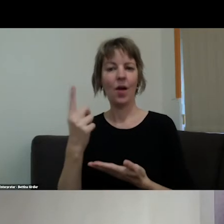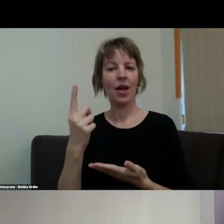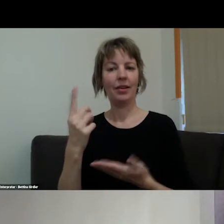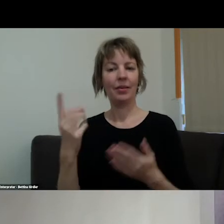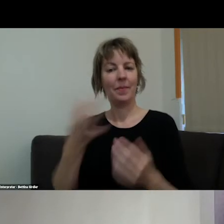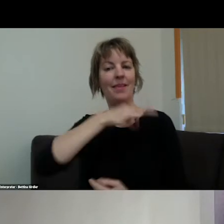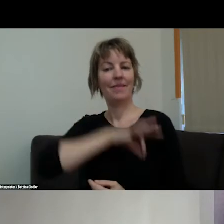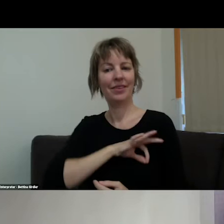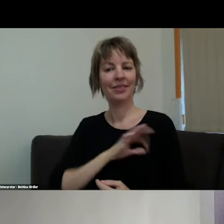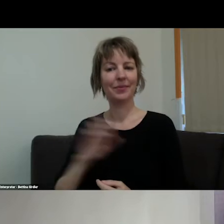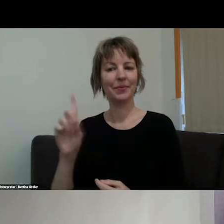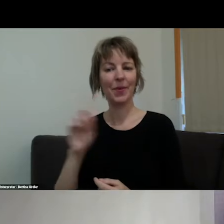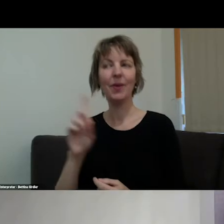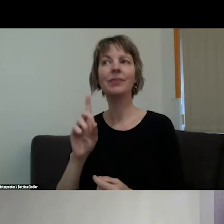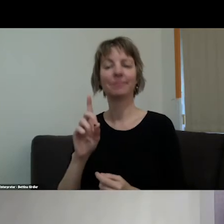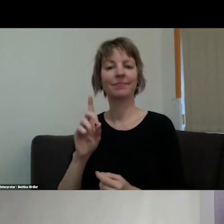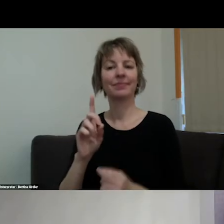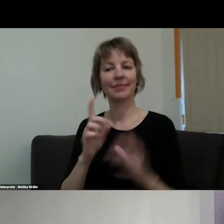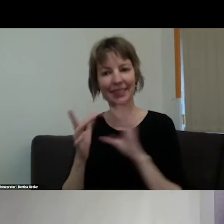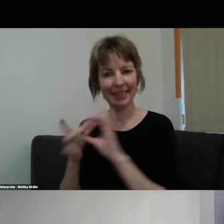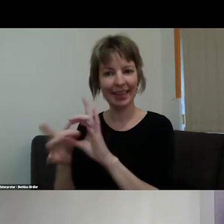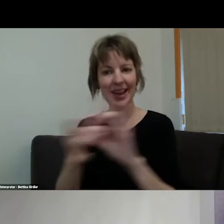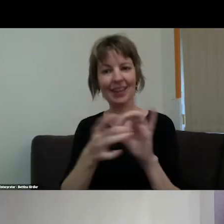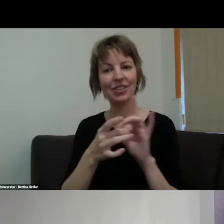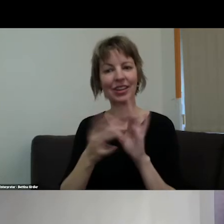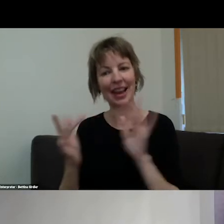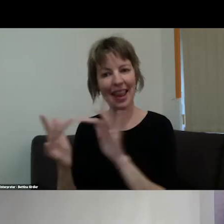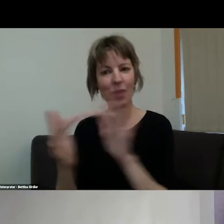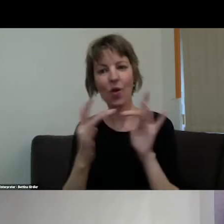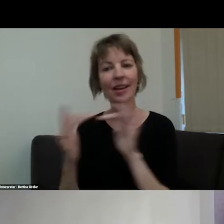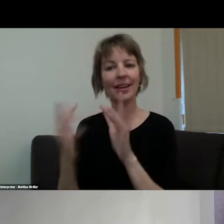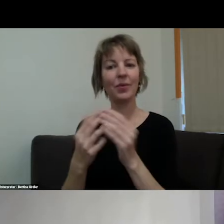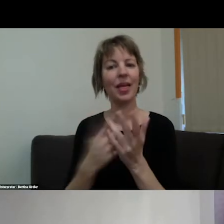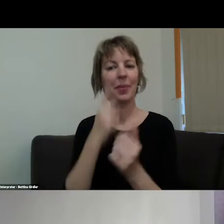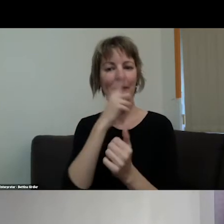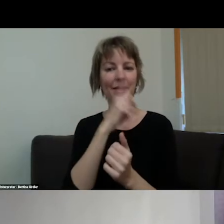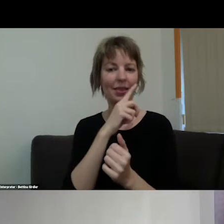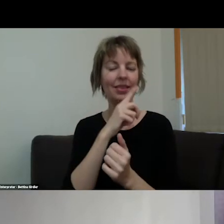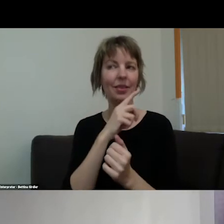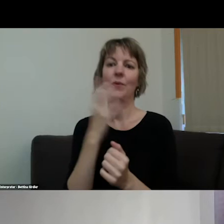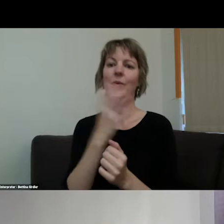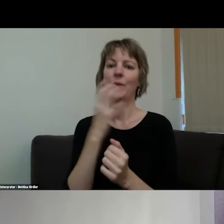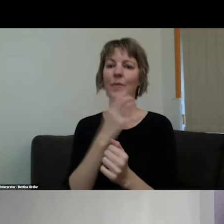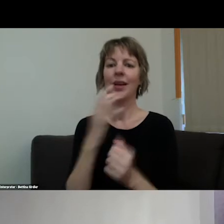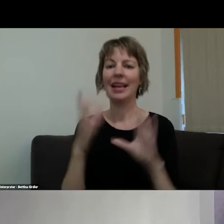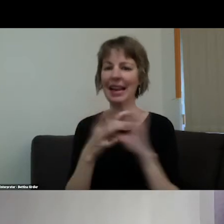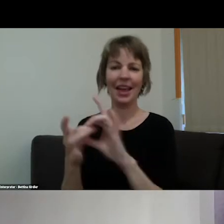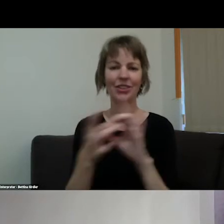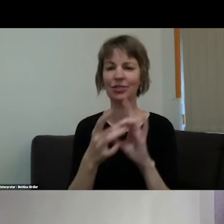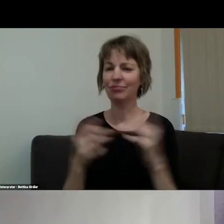the network with others, which for me, just speaks so greatly to the importance of connection to our health and wellbeing.